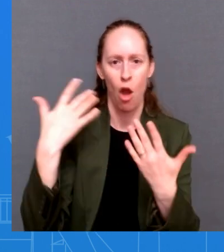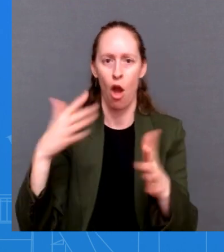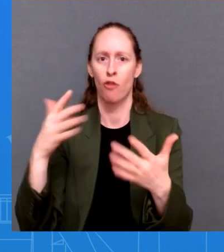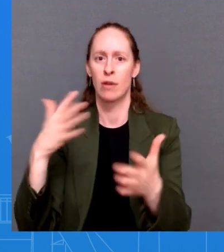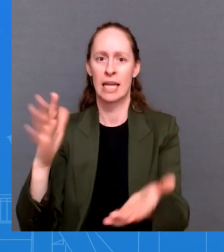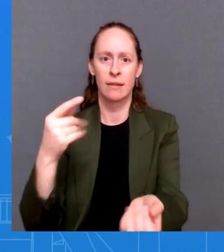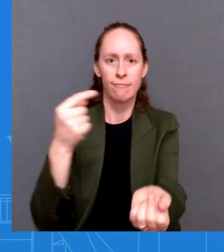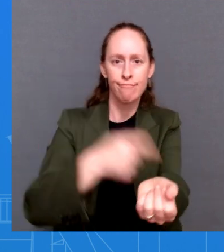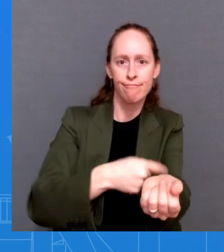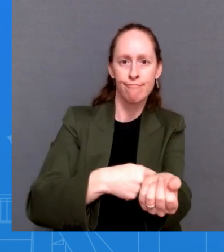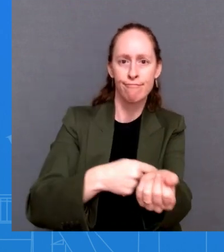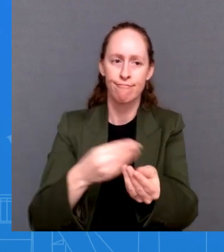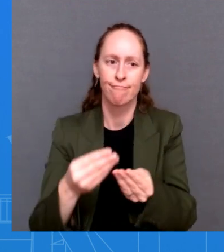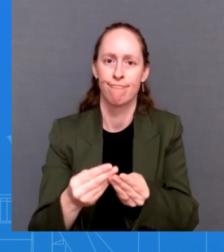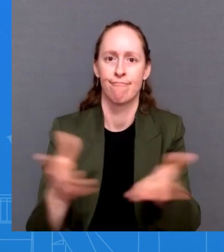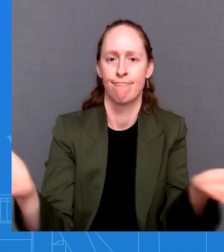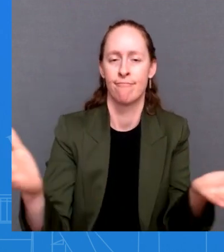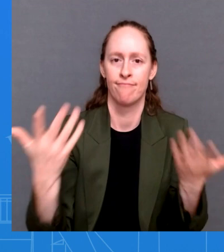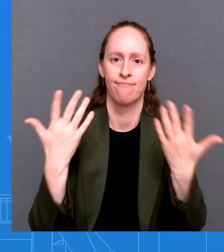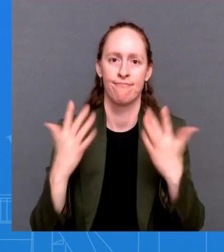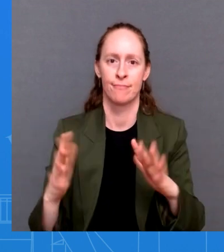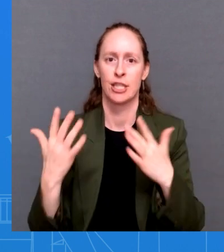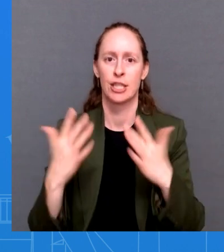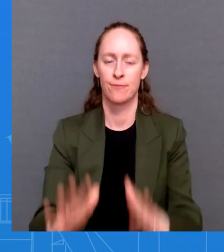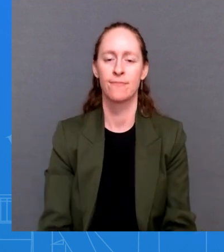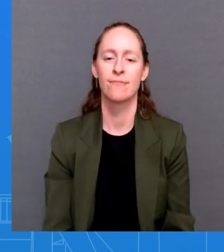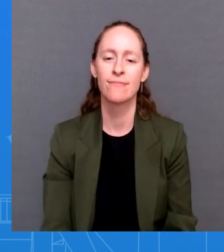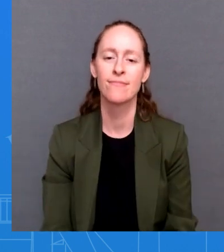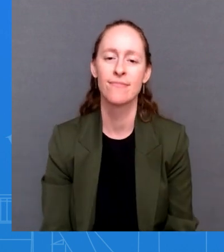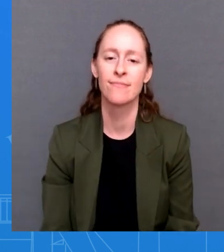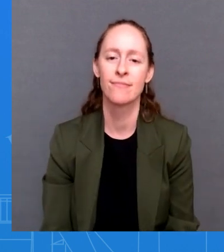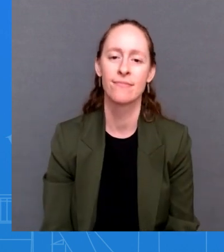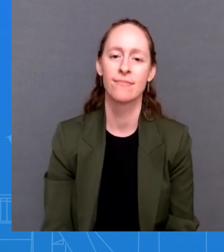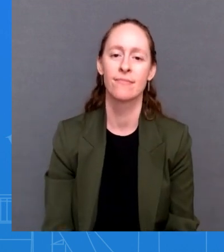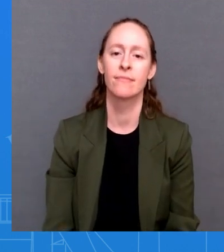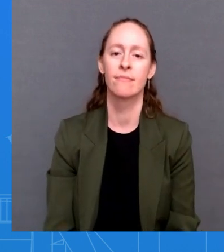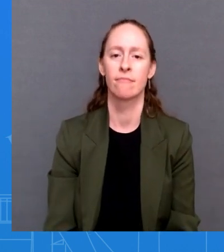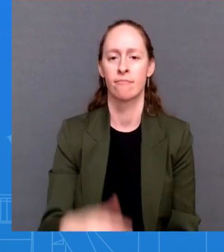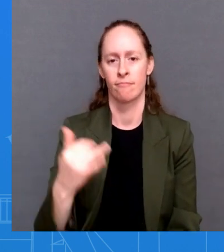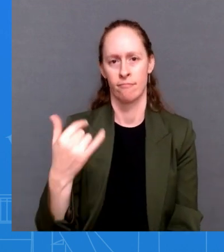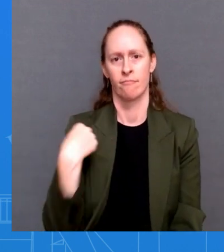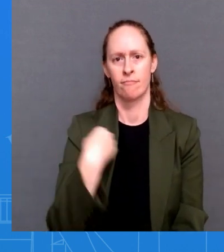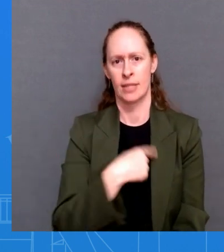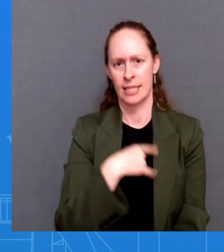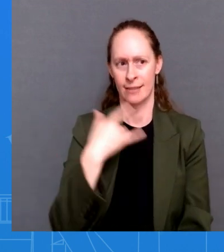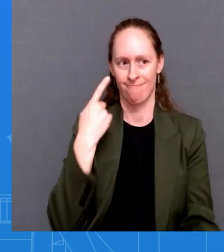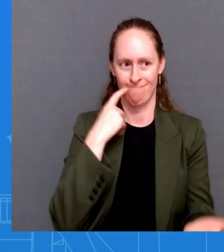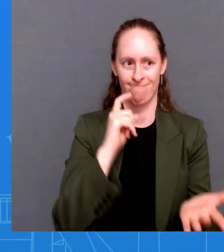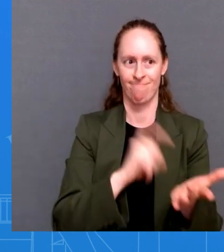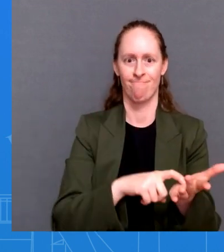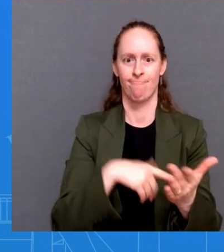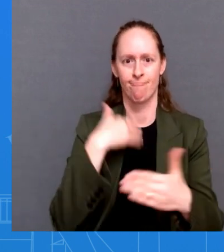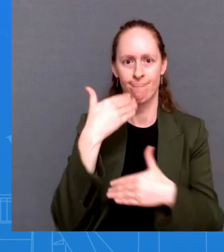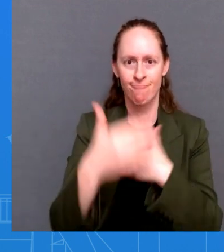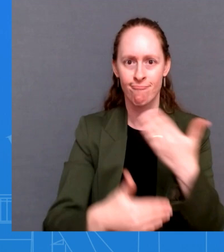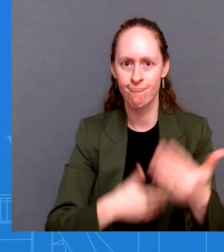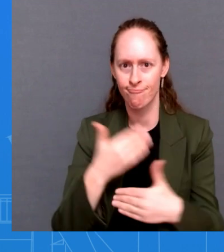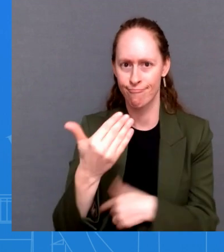making the next 360,000 vials of vaccine available to states and jurisdictions for ordering and distribution